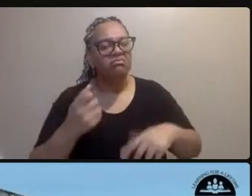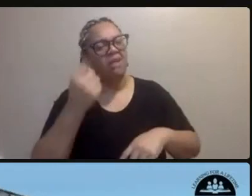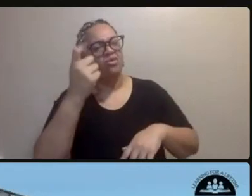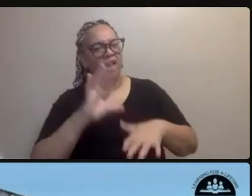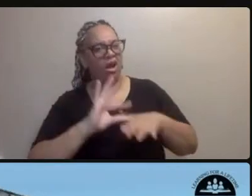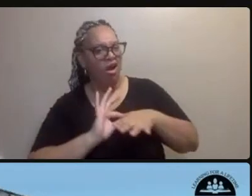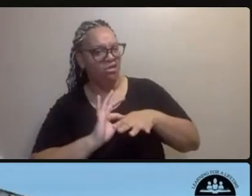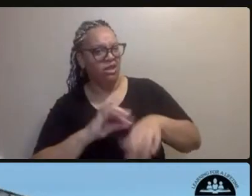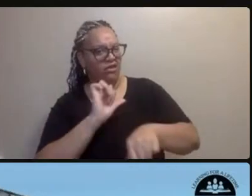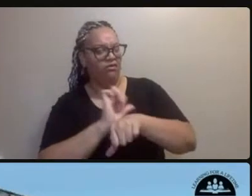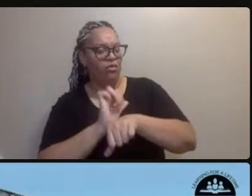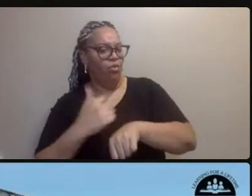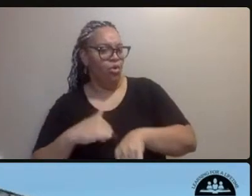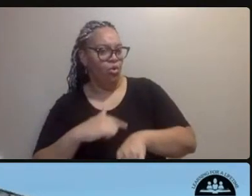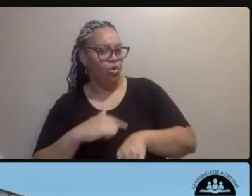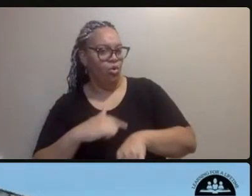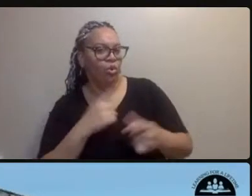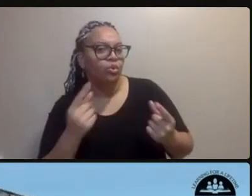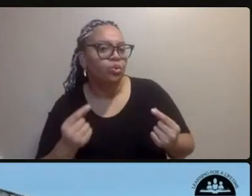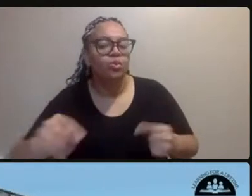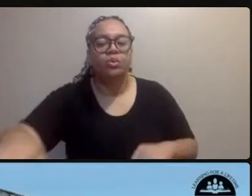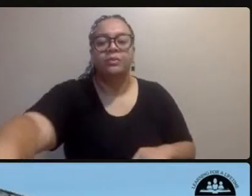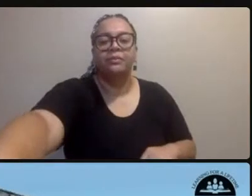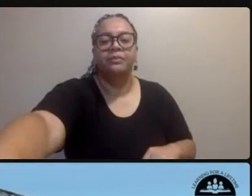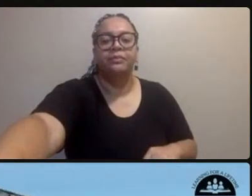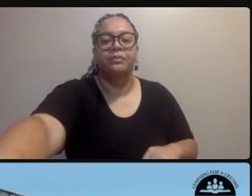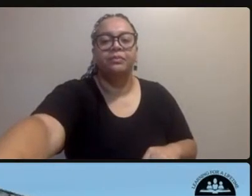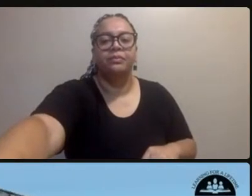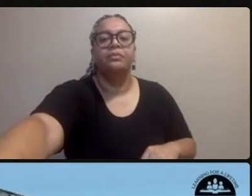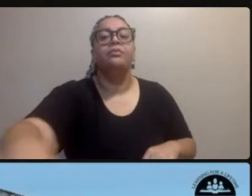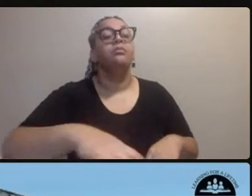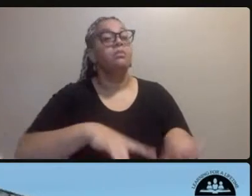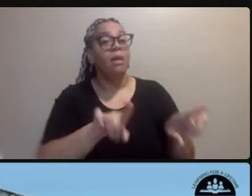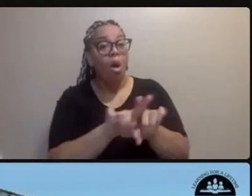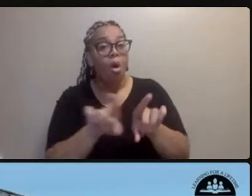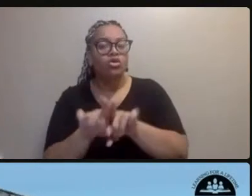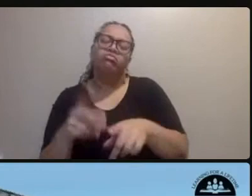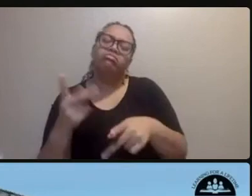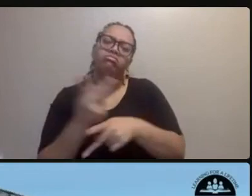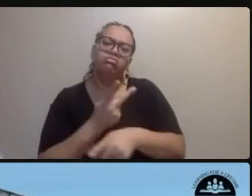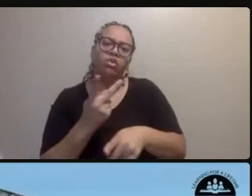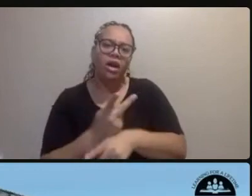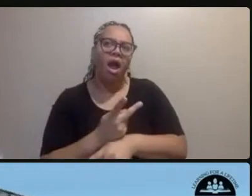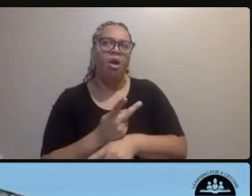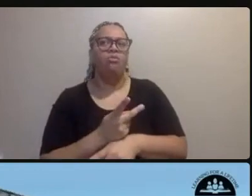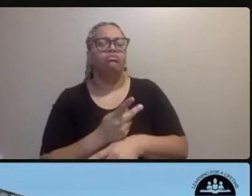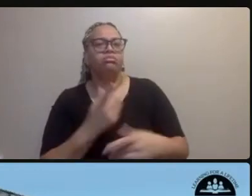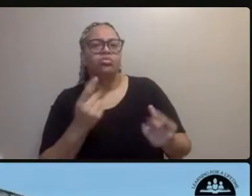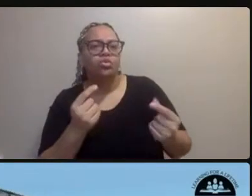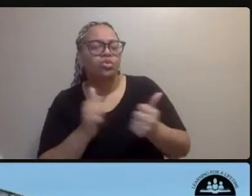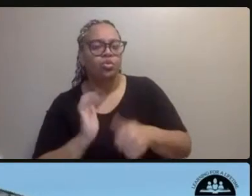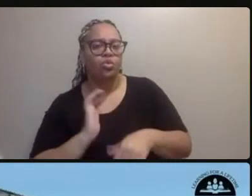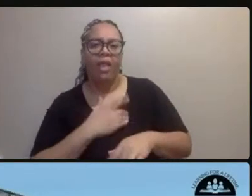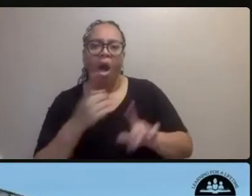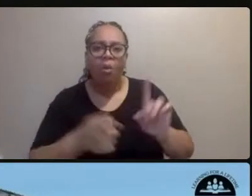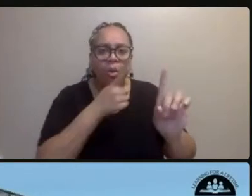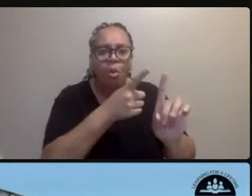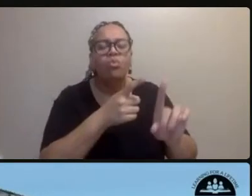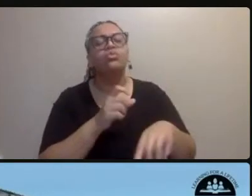AL RIGHT. THANK YOU. WELL, DATA, YOU KNOW THAT ONE OF THE THINGS DATA CAN DO IS